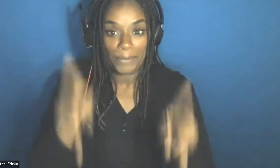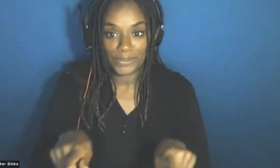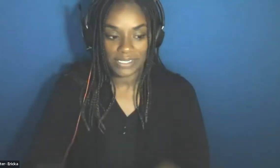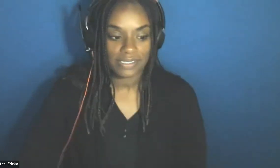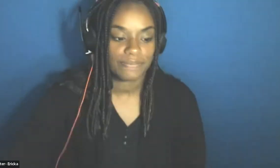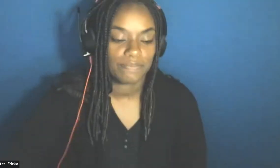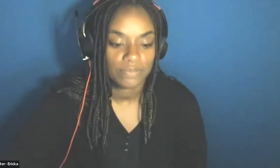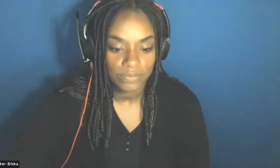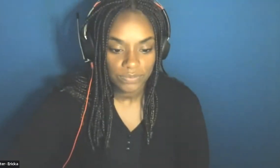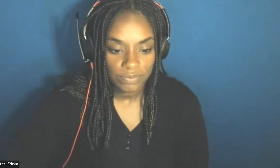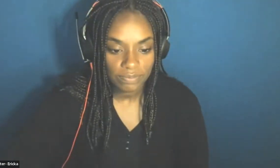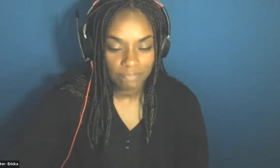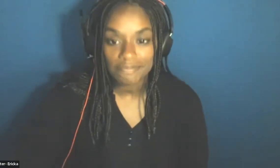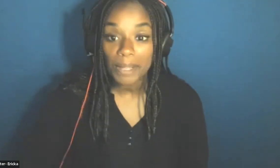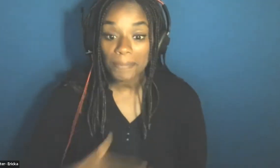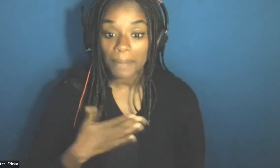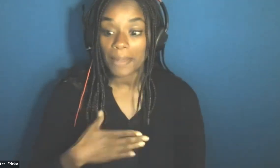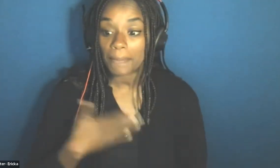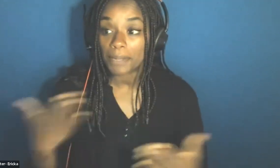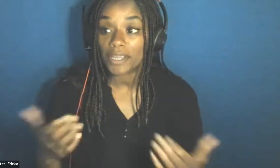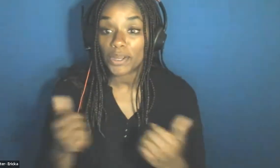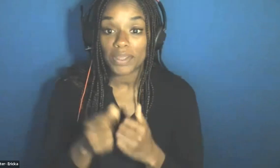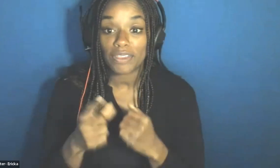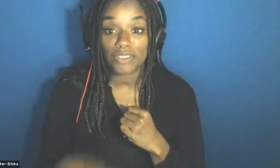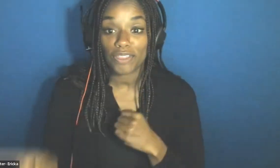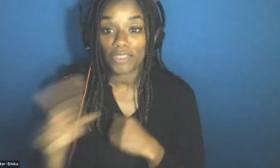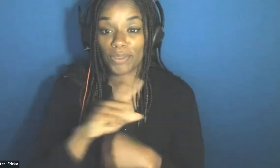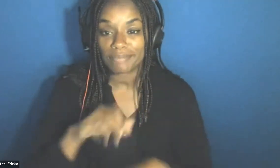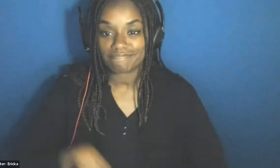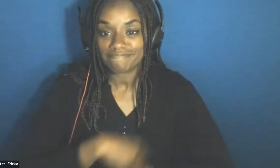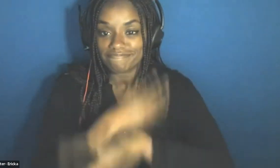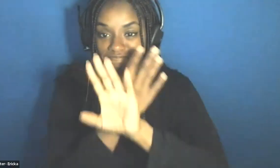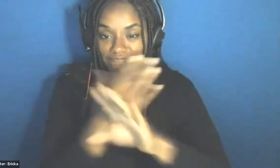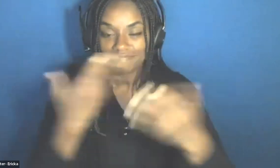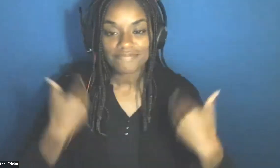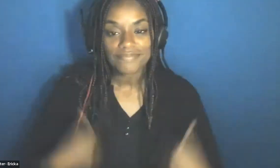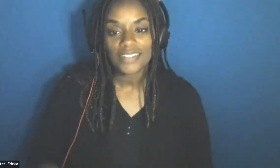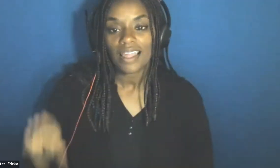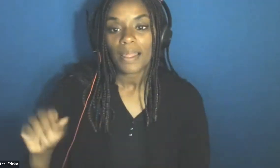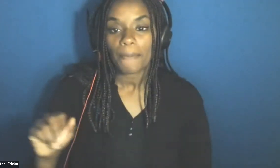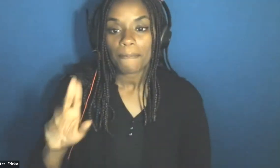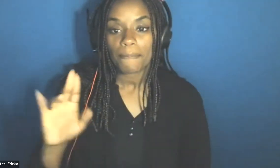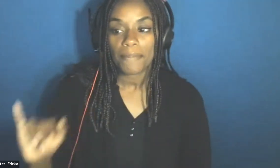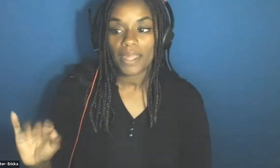Good afternoon.